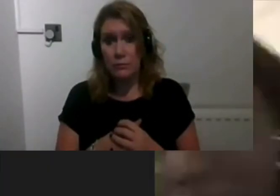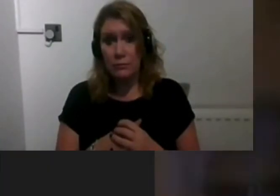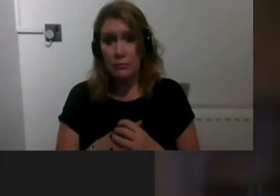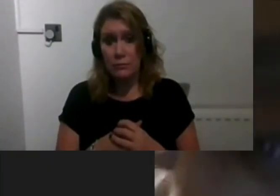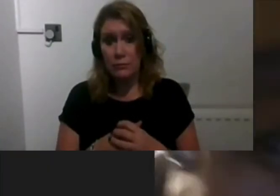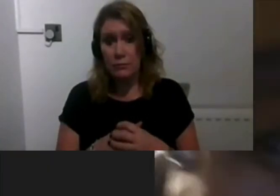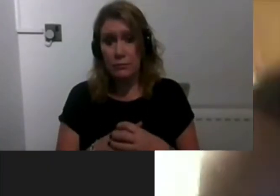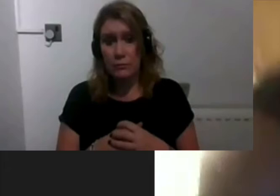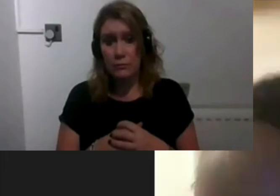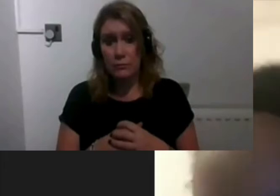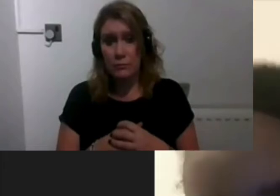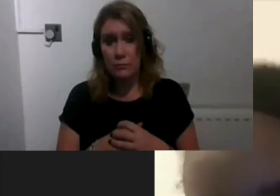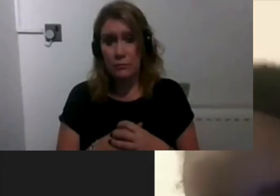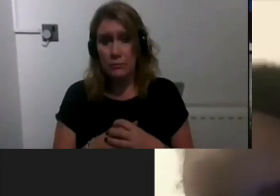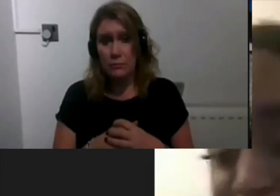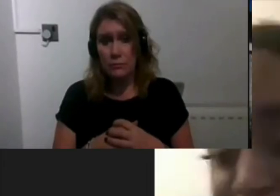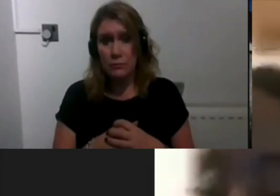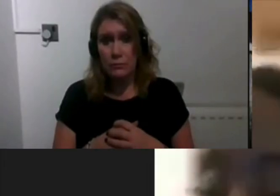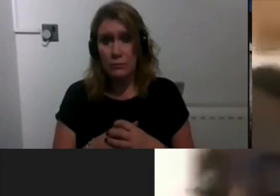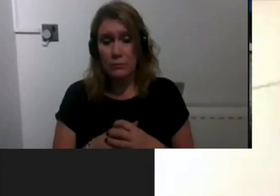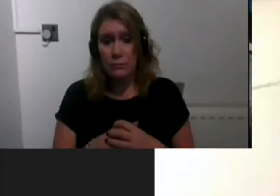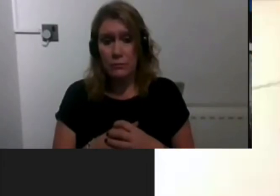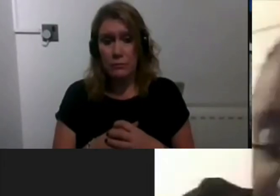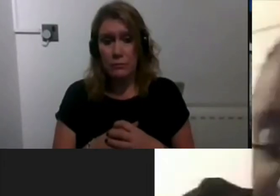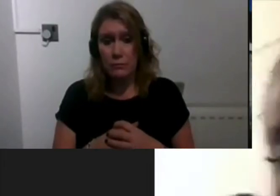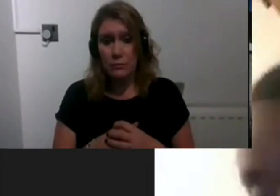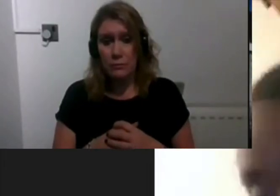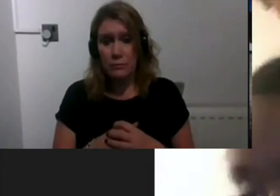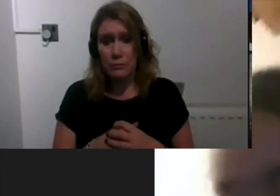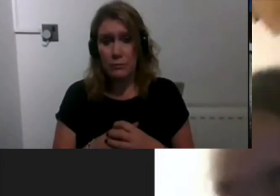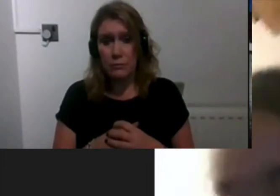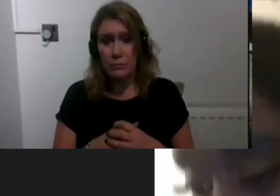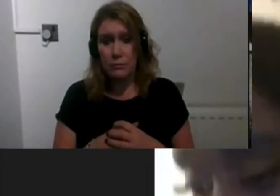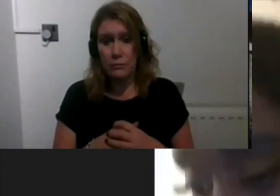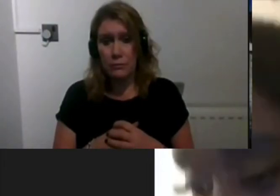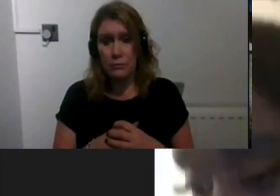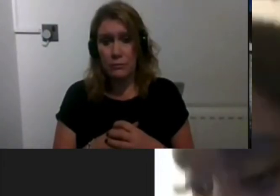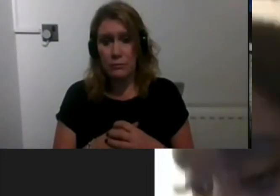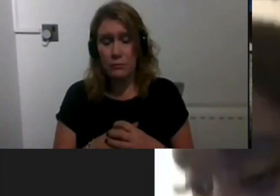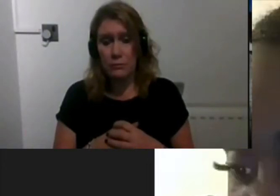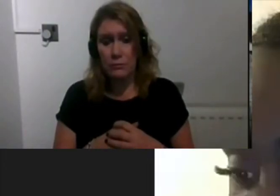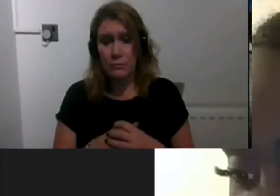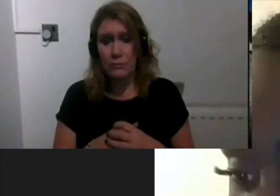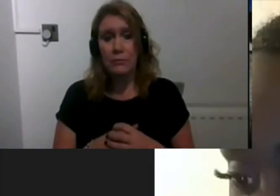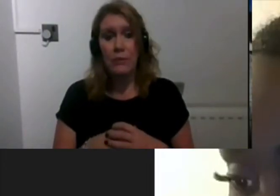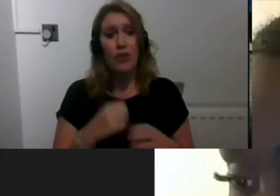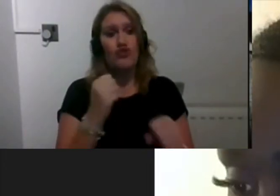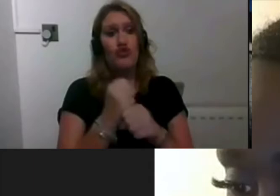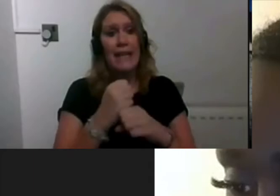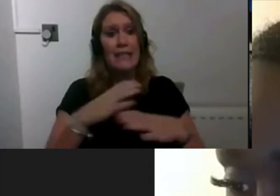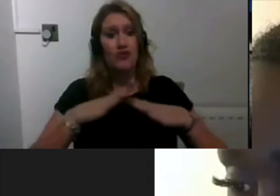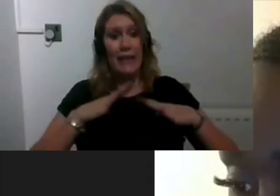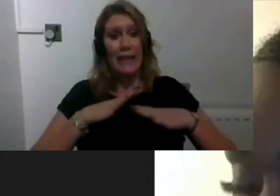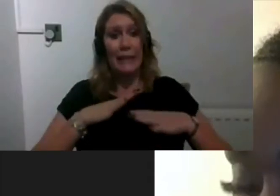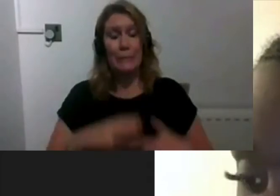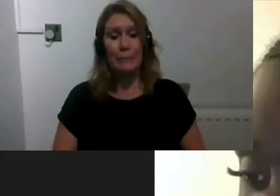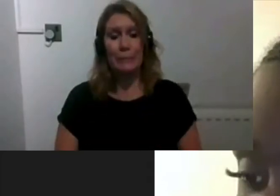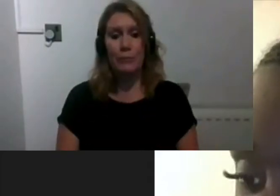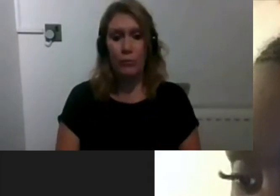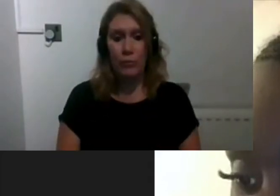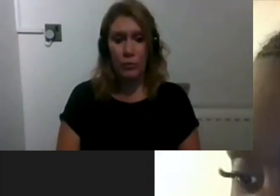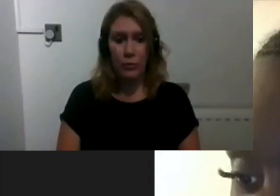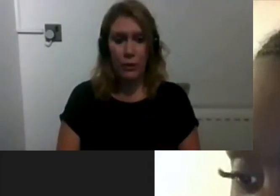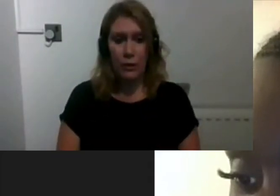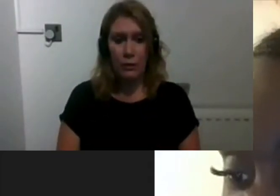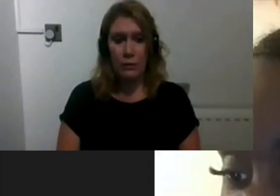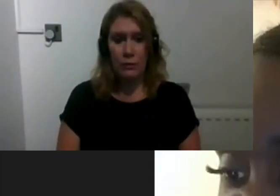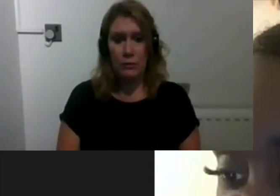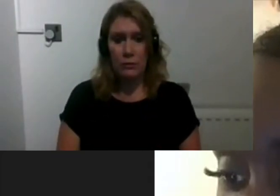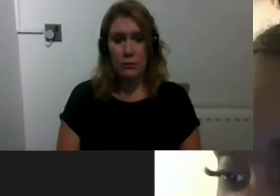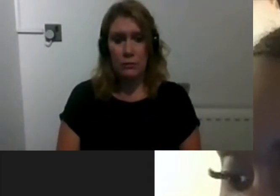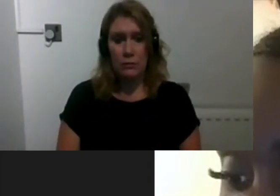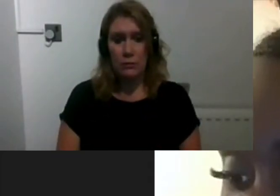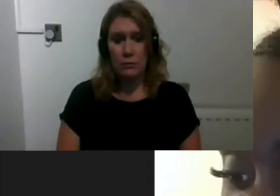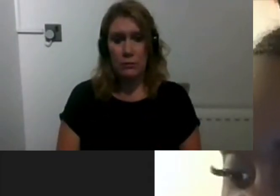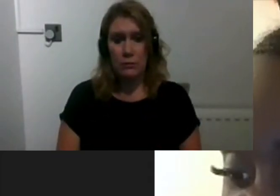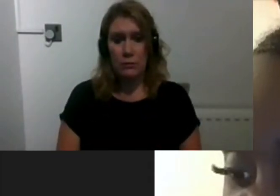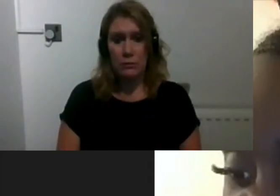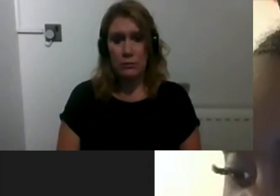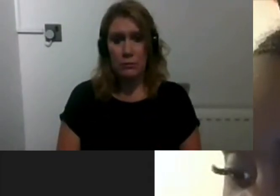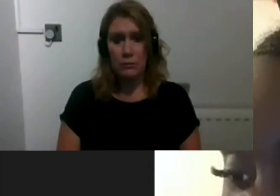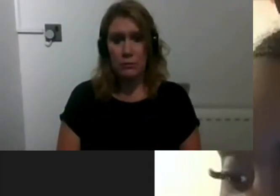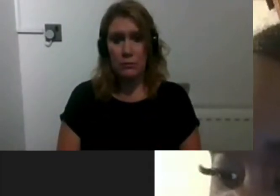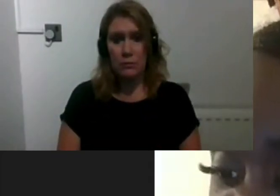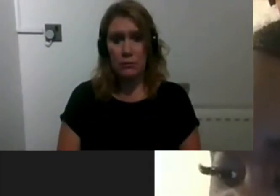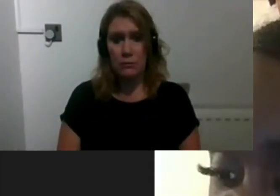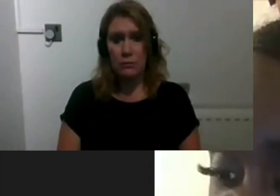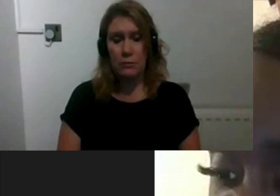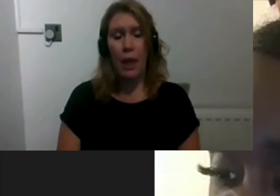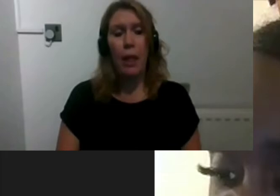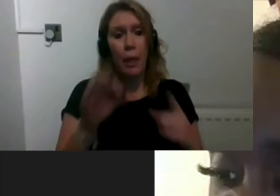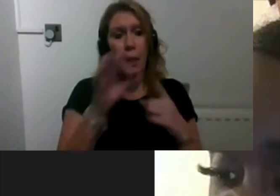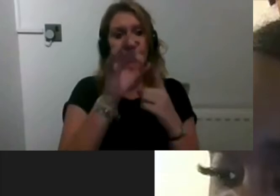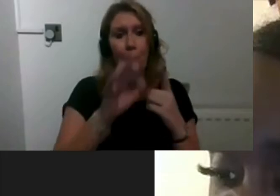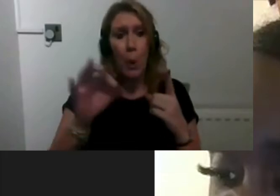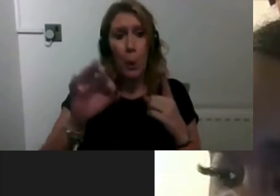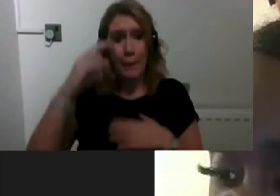Yeah I am ready. This poem is